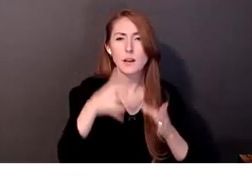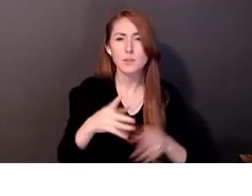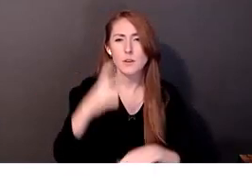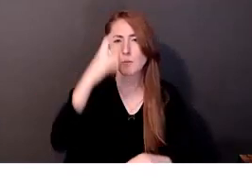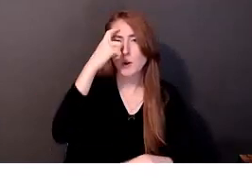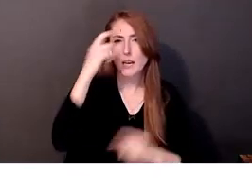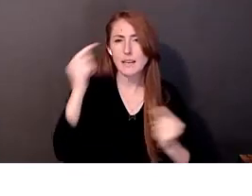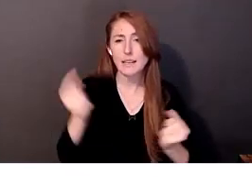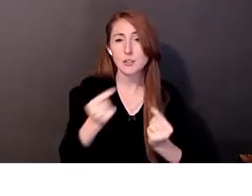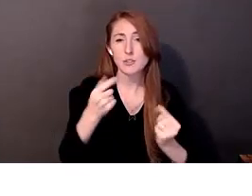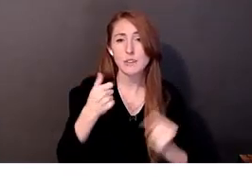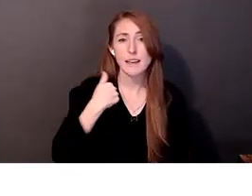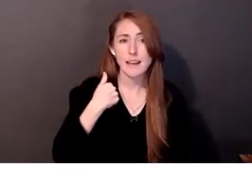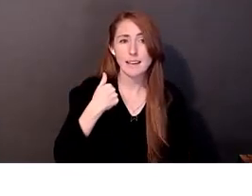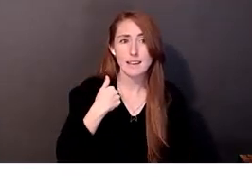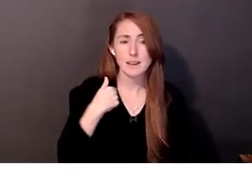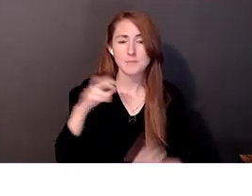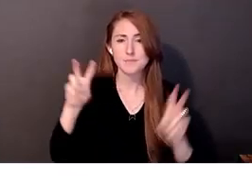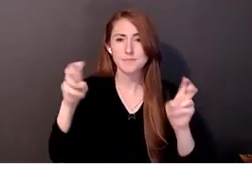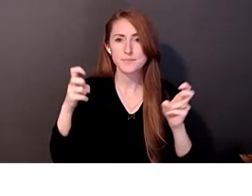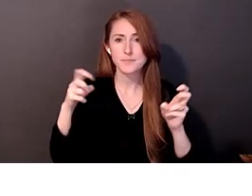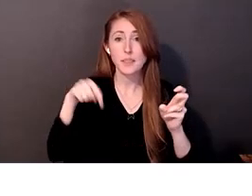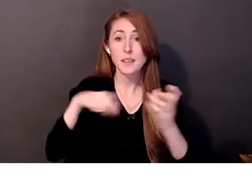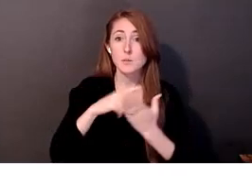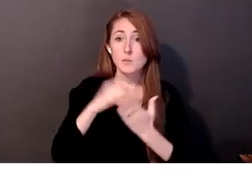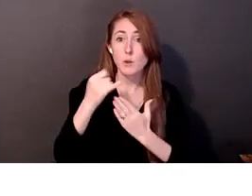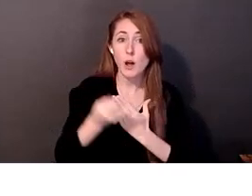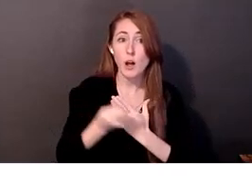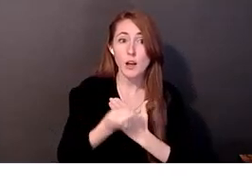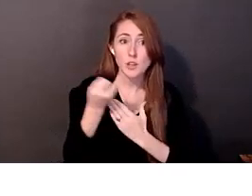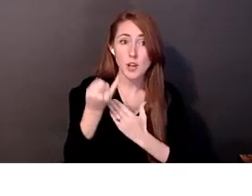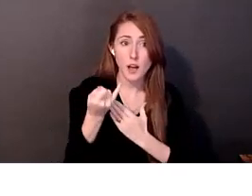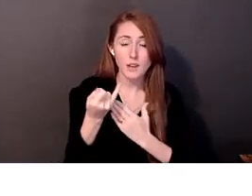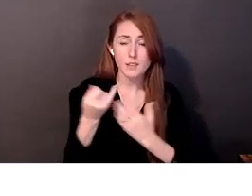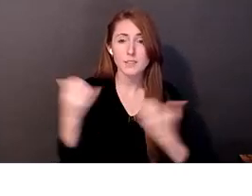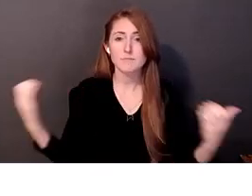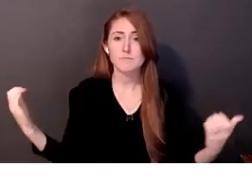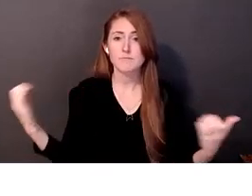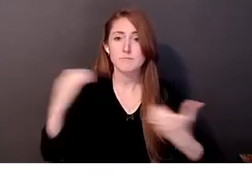So, "This project has brought brain injury associations together and served as a catalyst